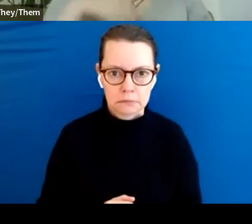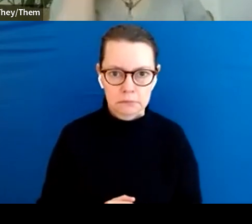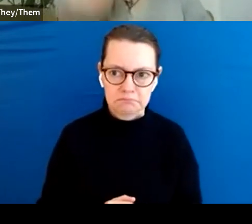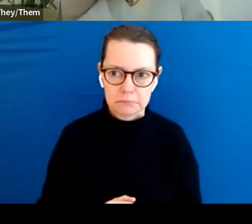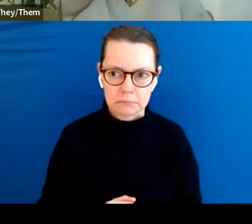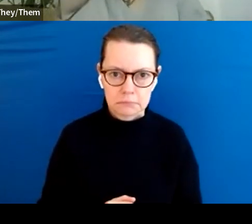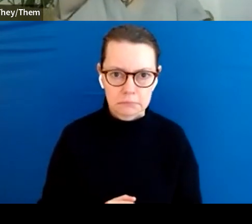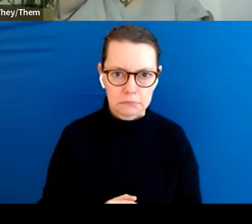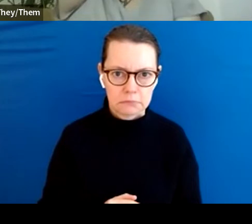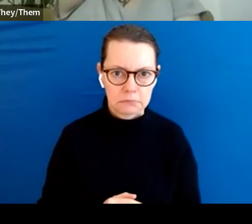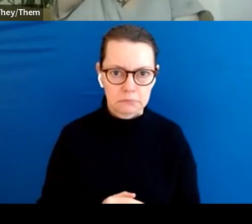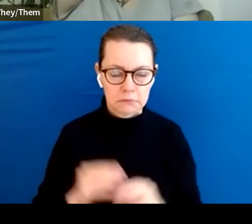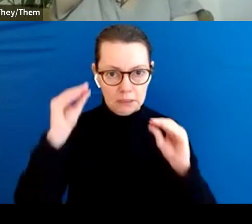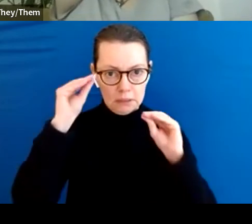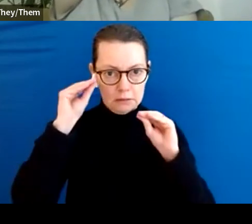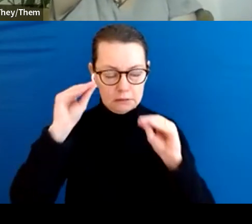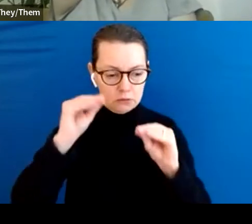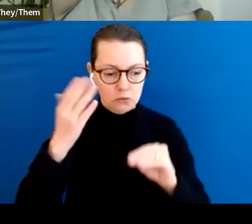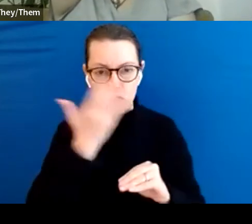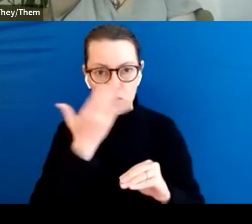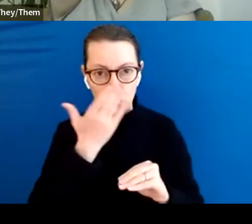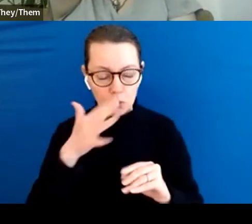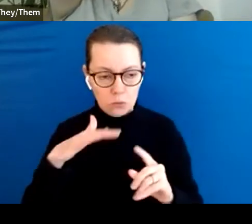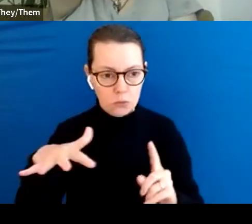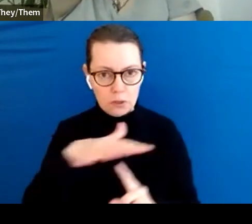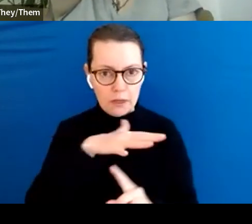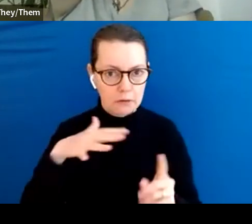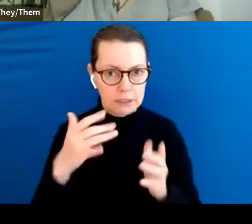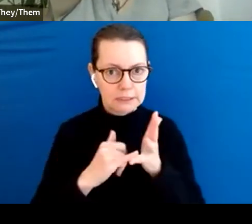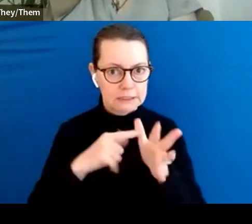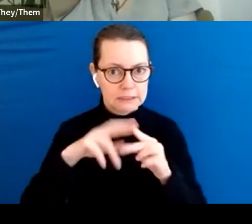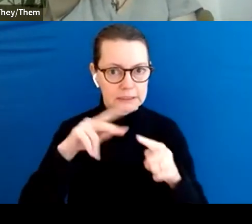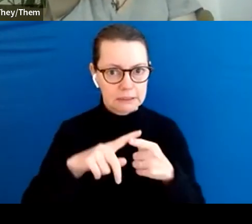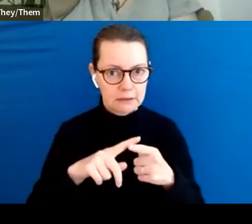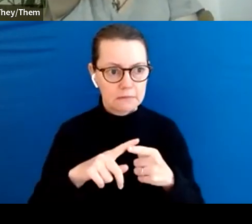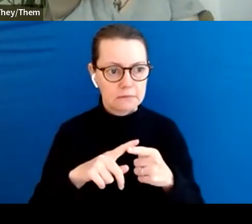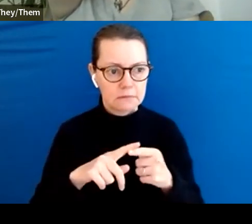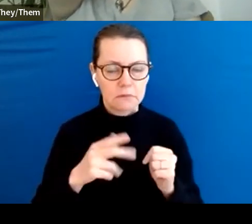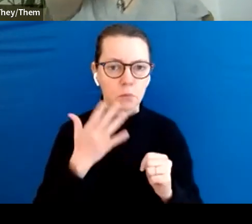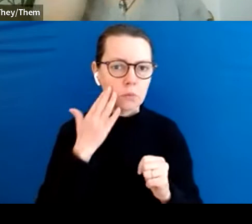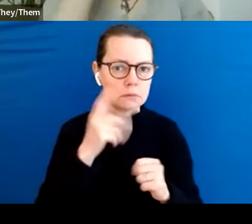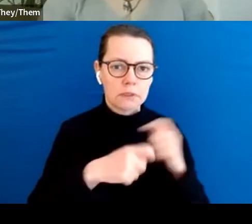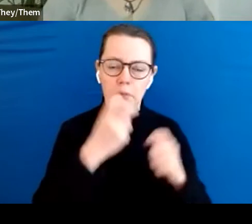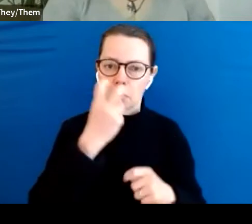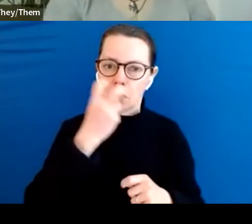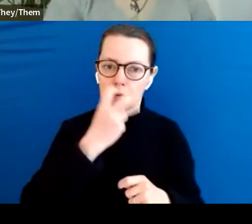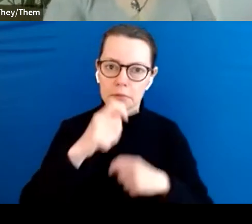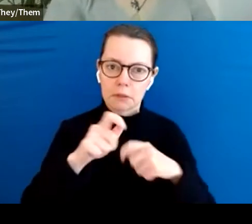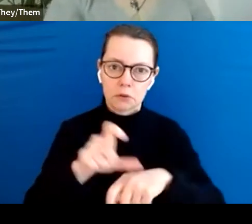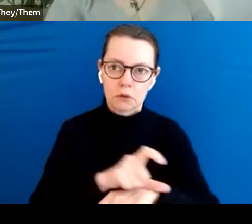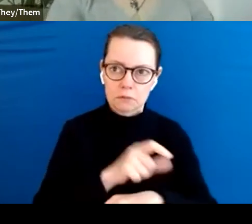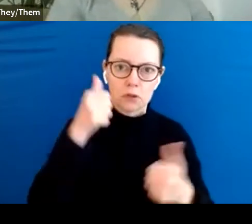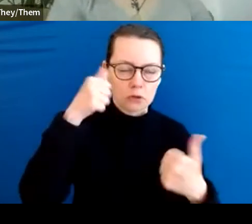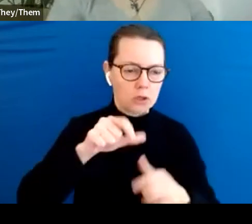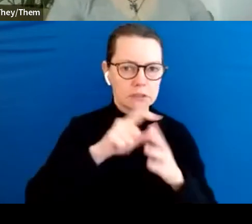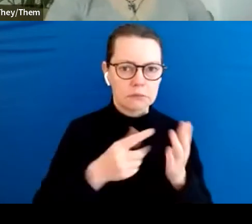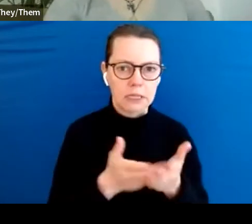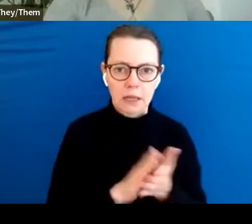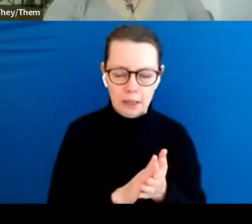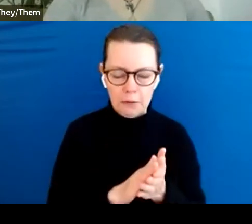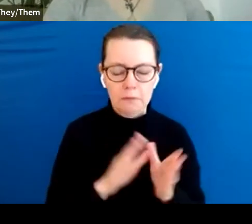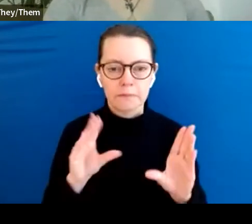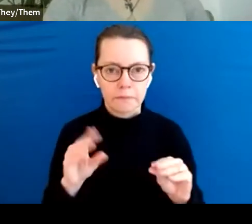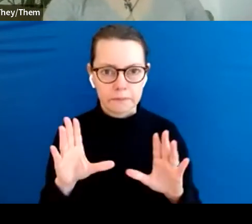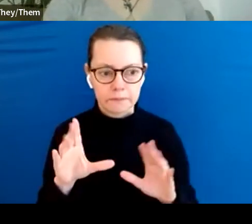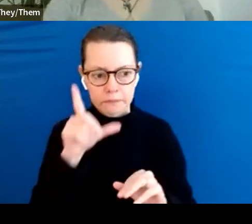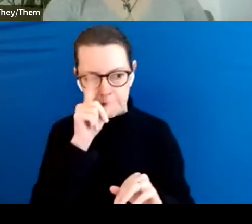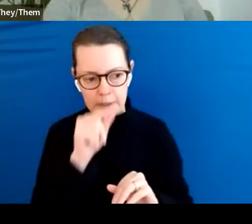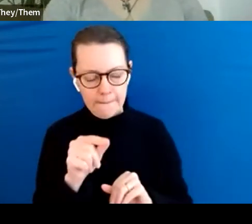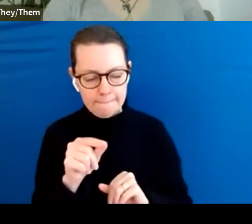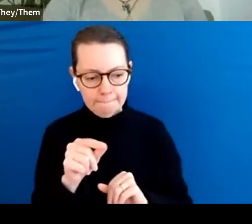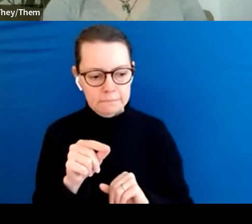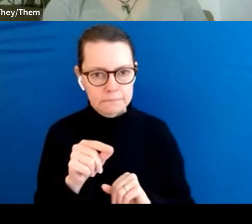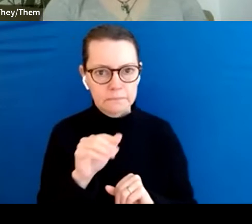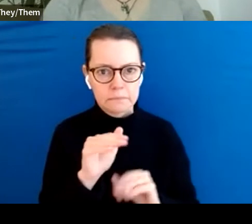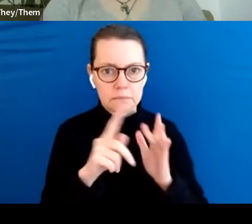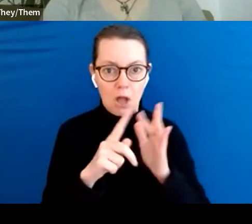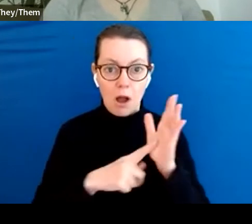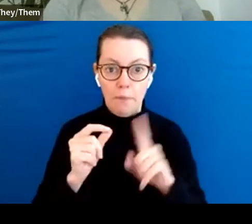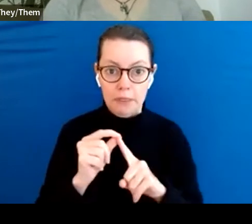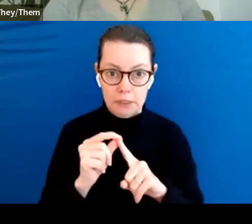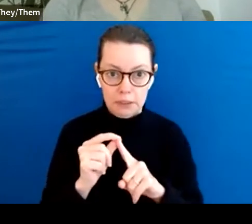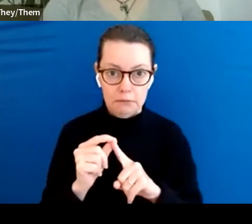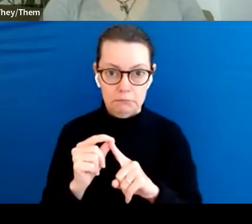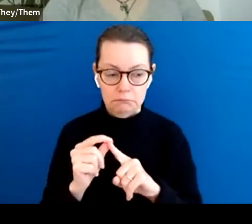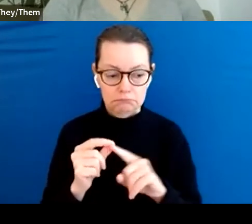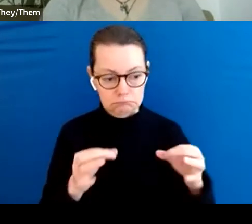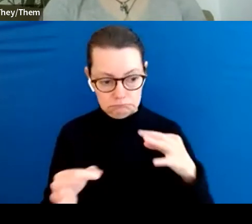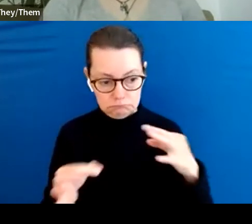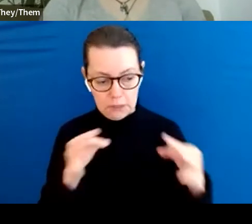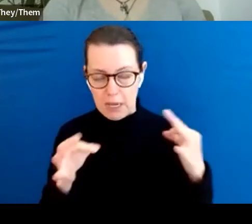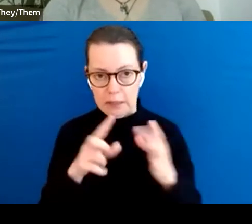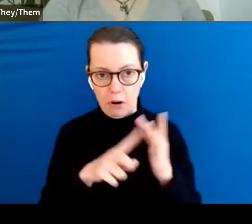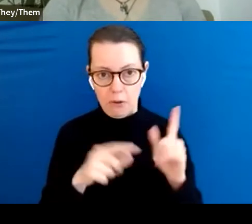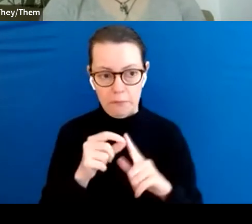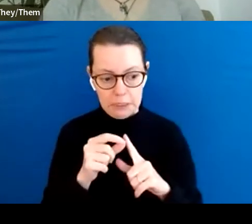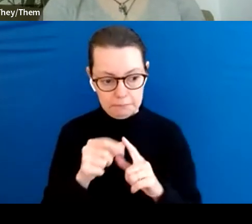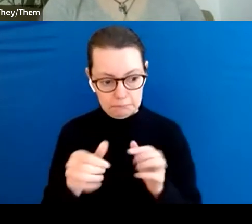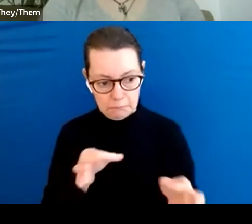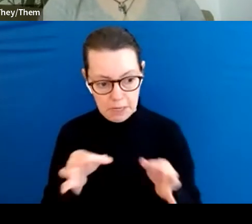The education environment is for the child, as an old once I get older and I start to build up the confidence and knowledge around their disability, then potentially going into an IEP so an individual learning plan environment could be beneficial but